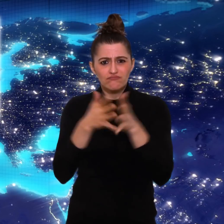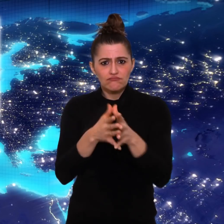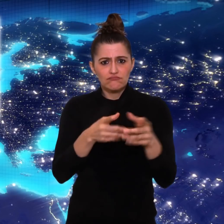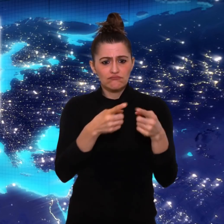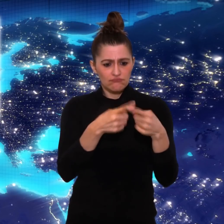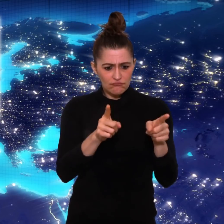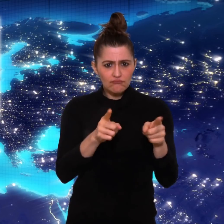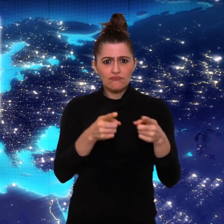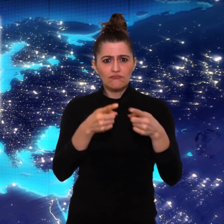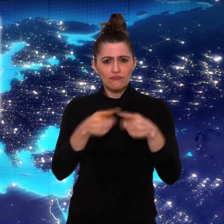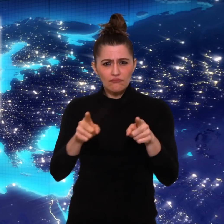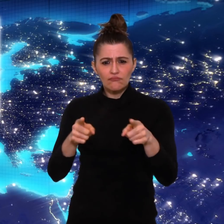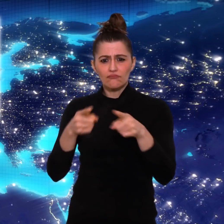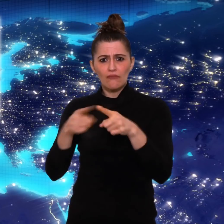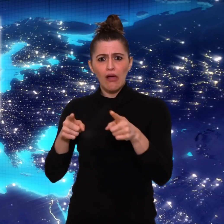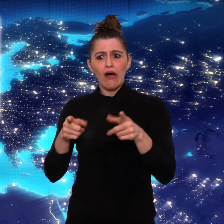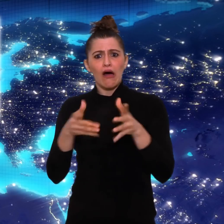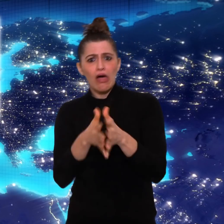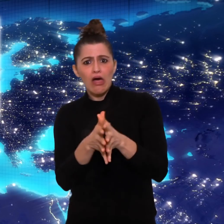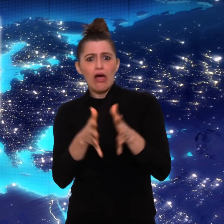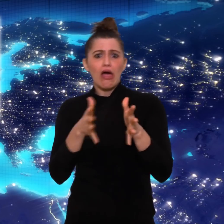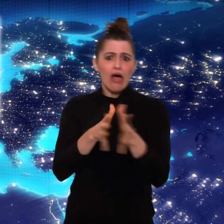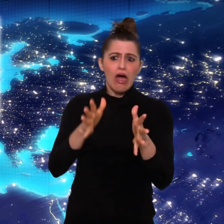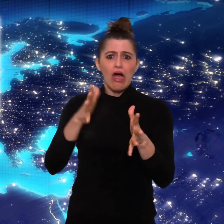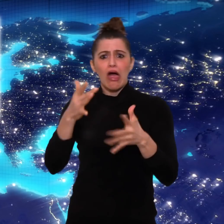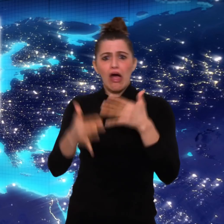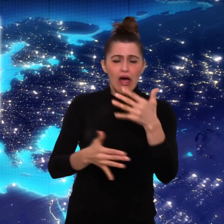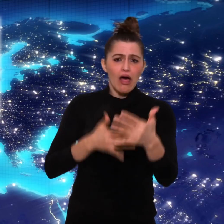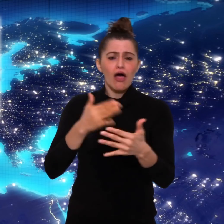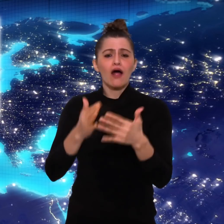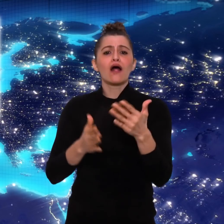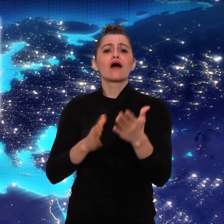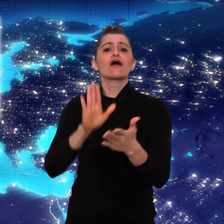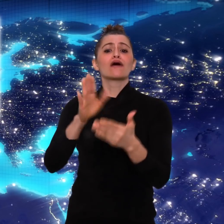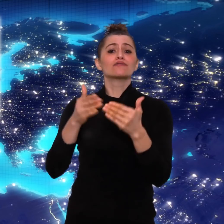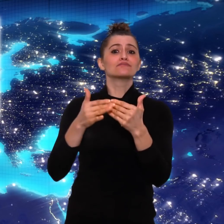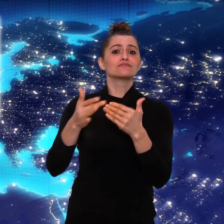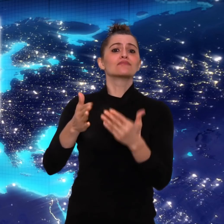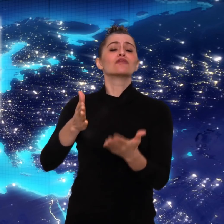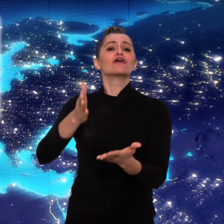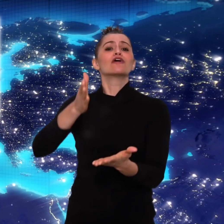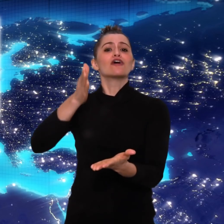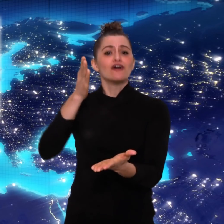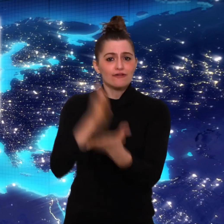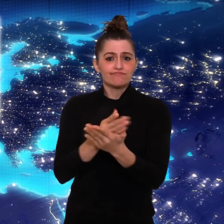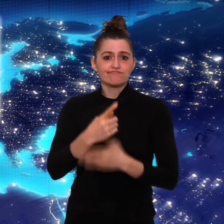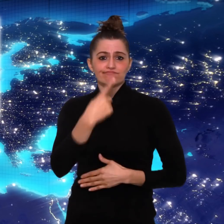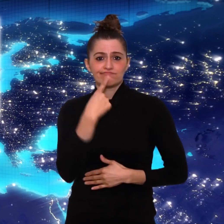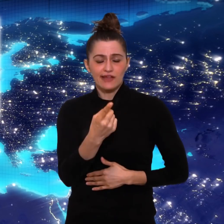that Khashoggi was killed. Eighteen